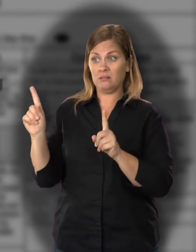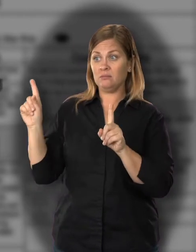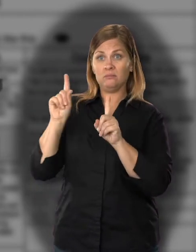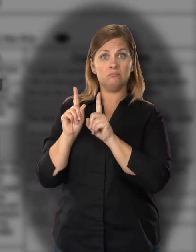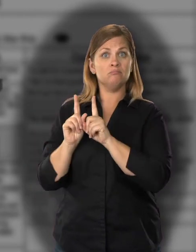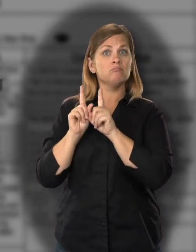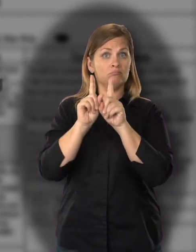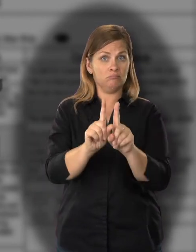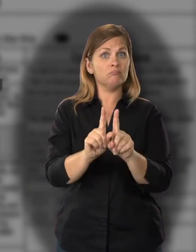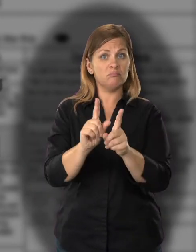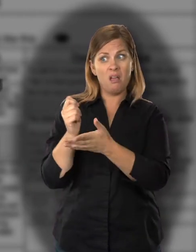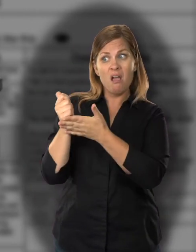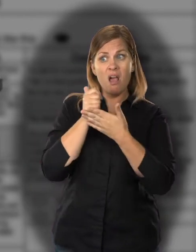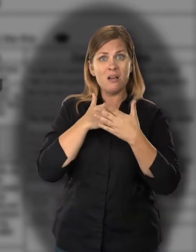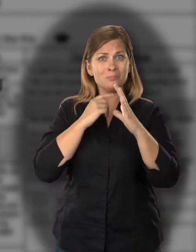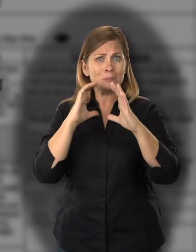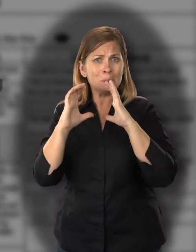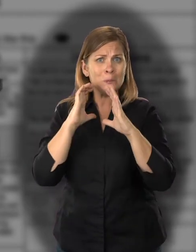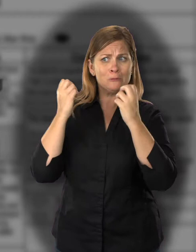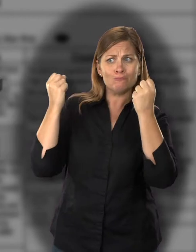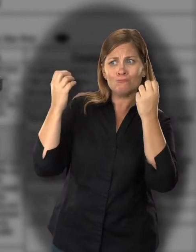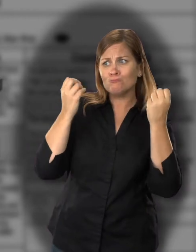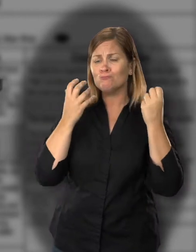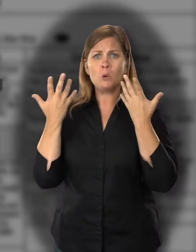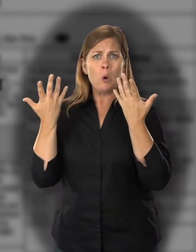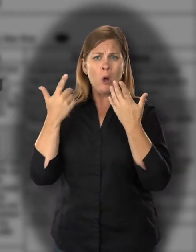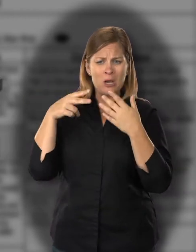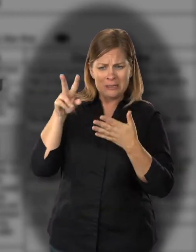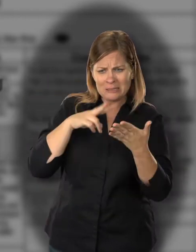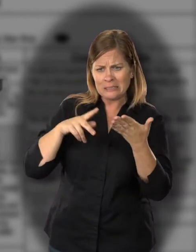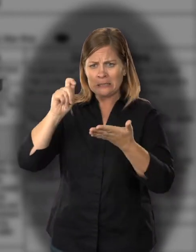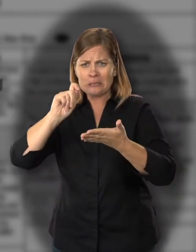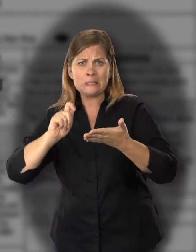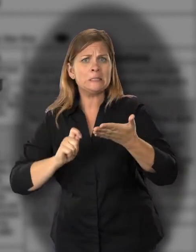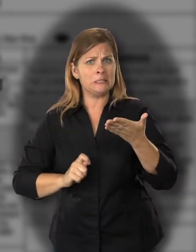You can have a person of your choice help you communicate and/or read the ballot to you